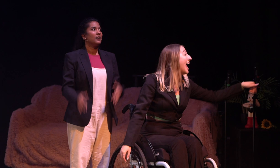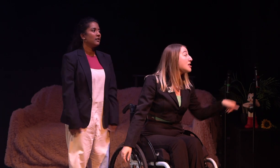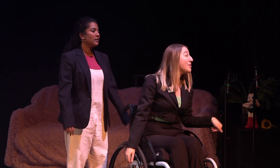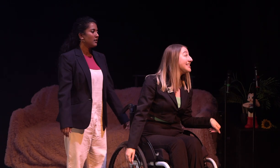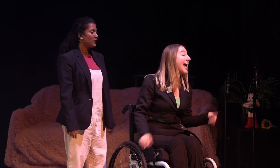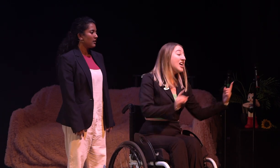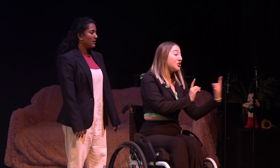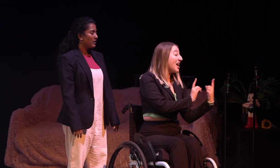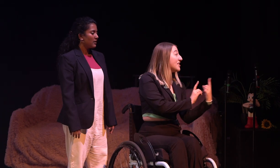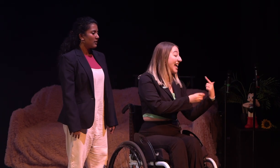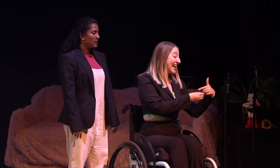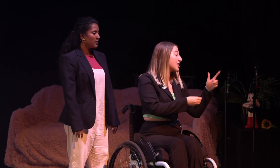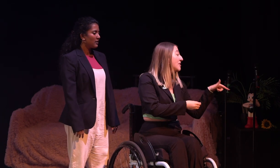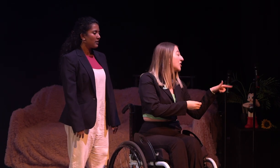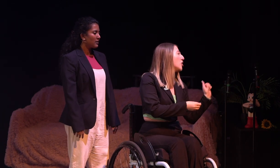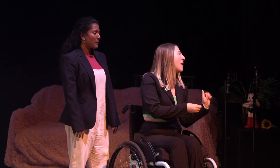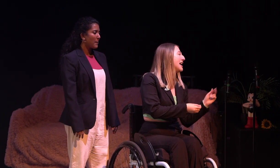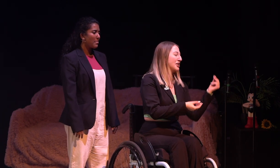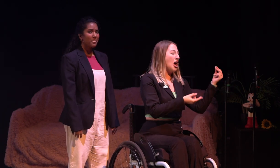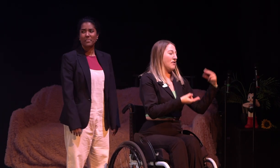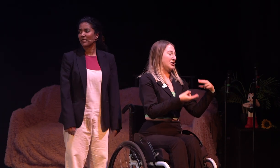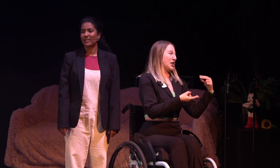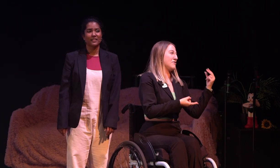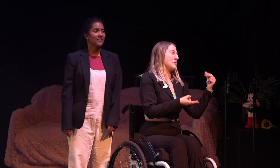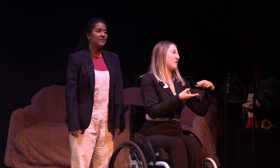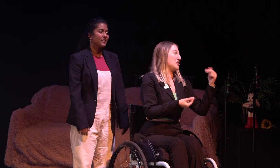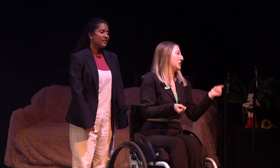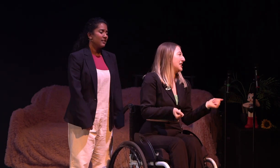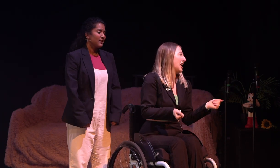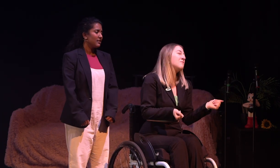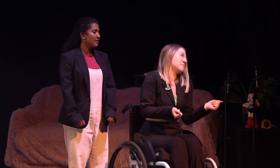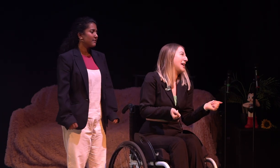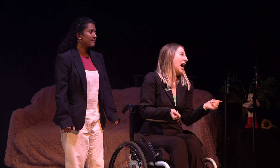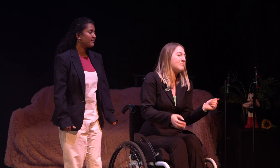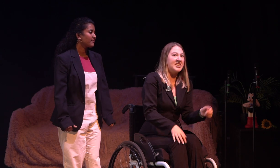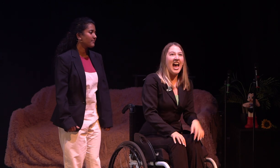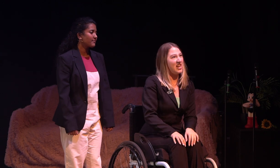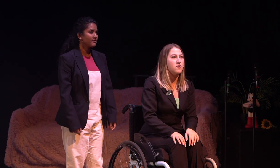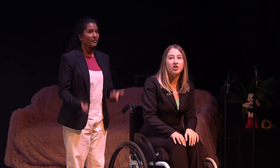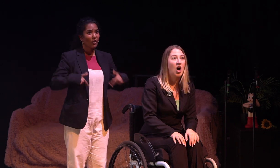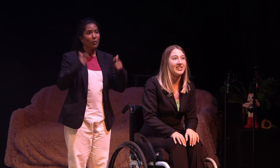for me facey?' For fuck's sake! 'Hey Peter, it's not every day I get to meet an oil person, fancy giving me a fuel discount for me cabs?' And everyone starts laughing.